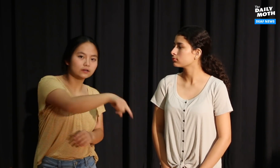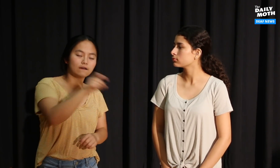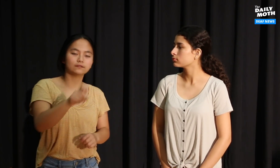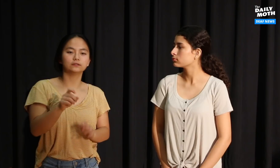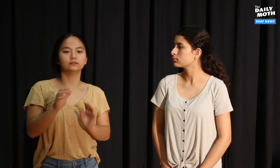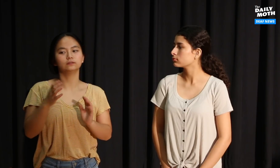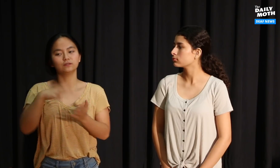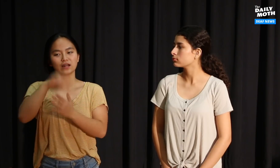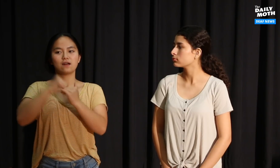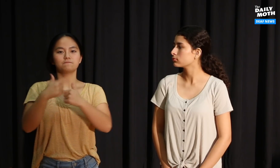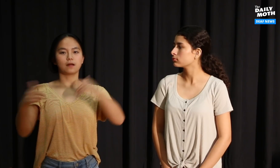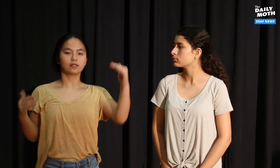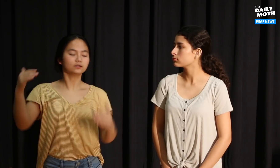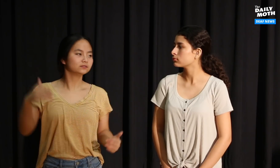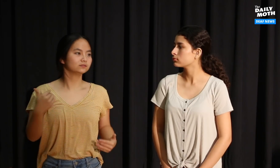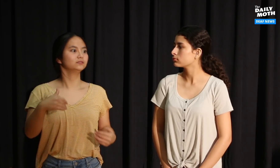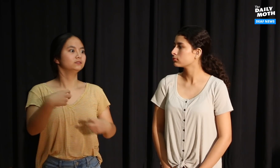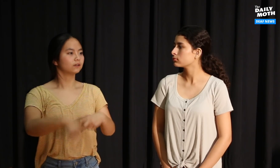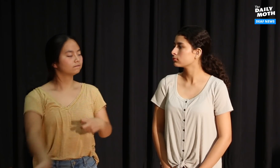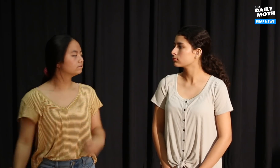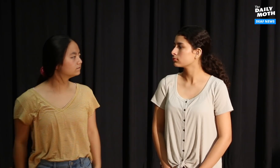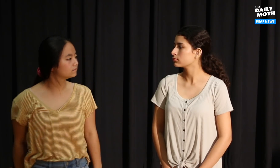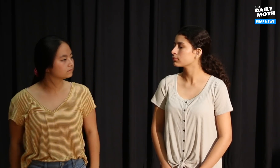I have to learn how to balance all that which is pretty tough.